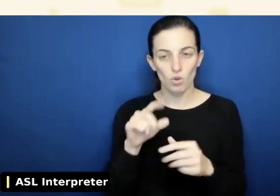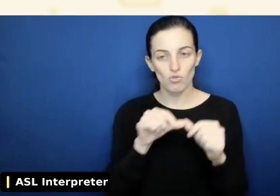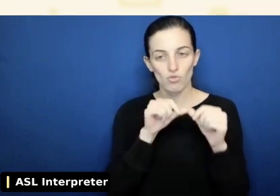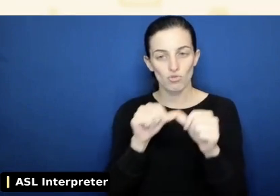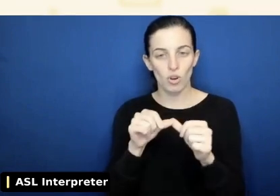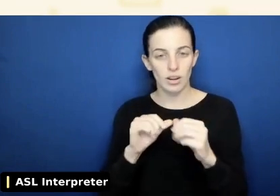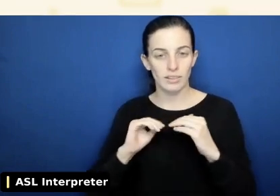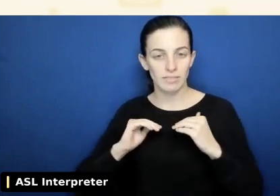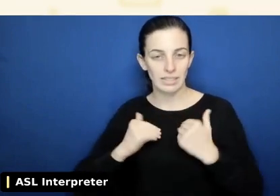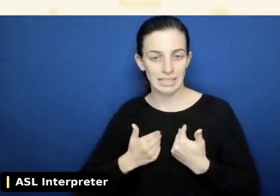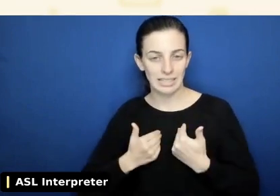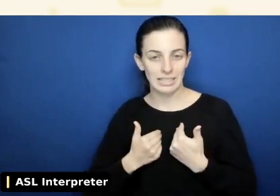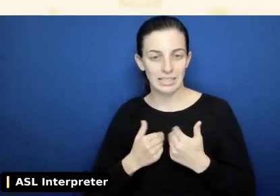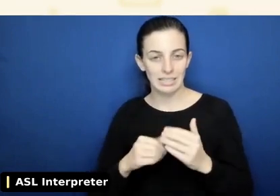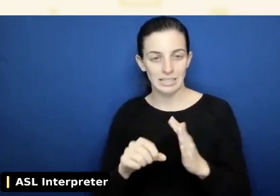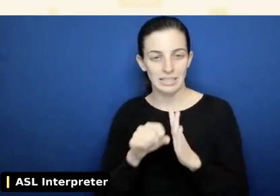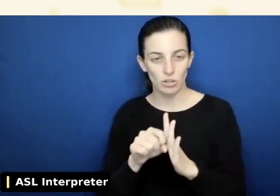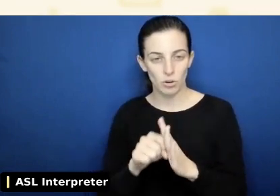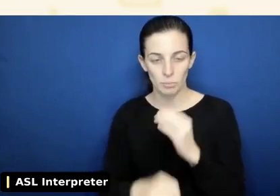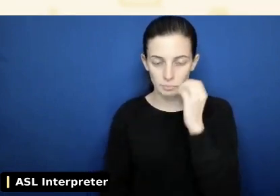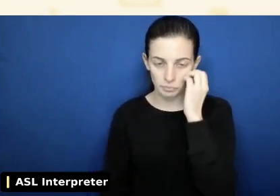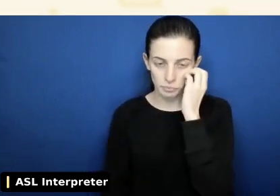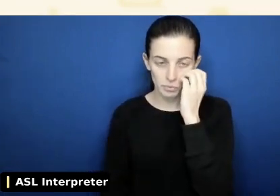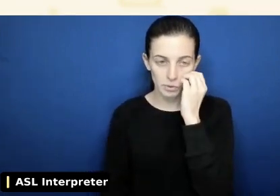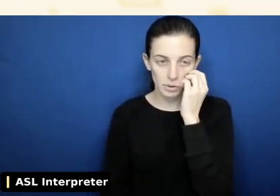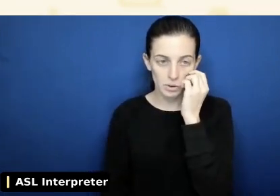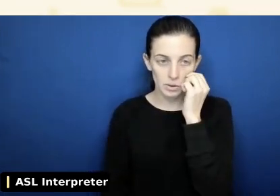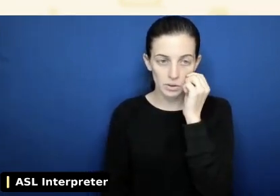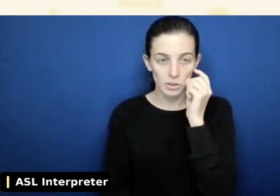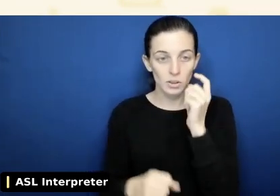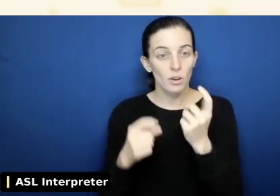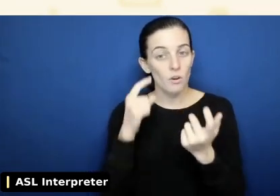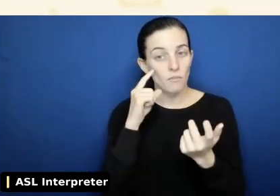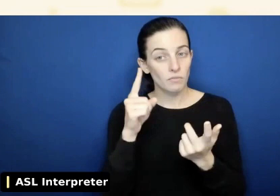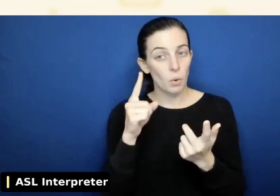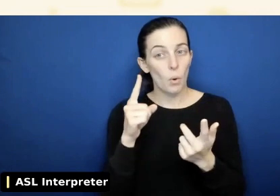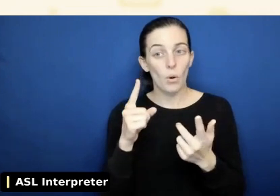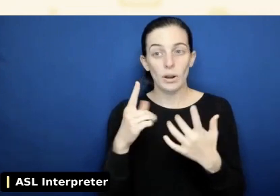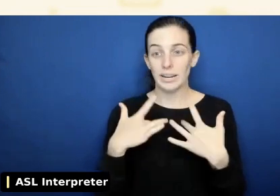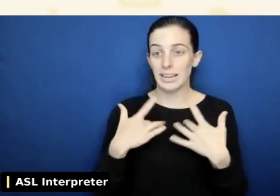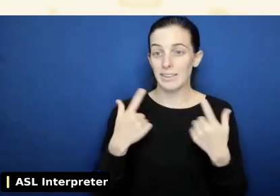When I'm attending an event like a virtual event,